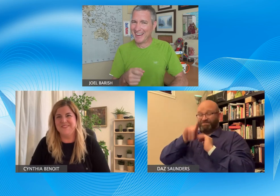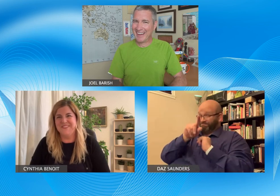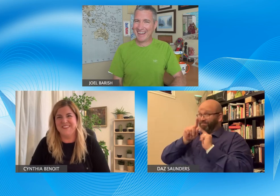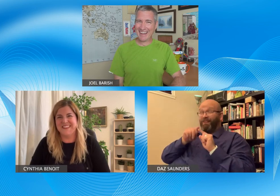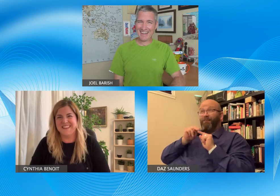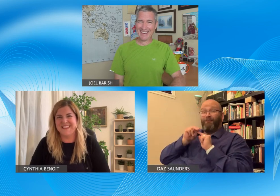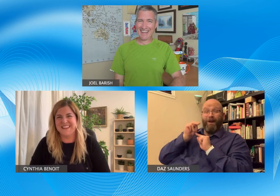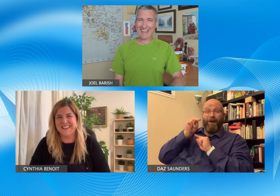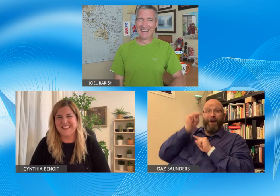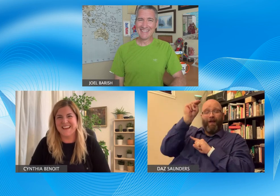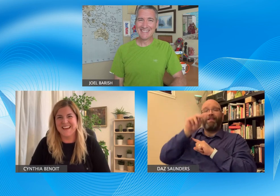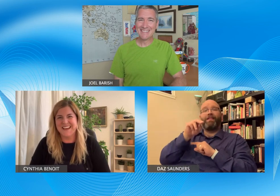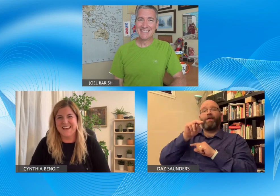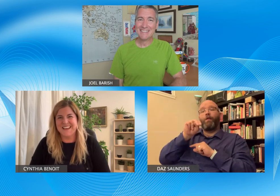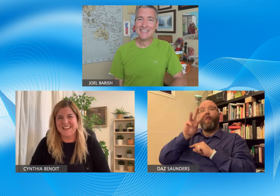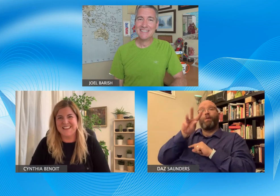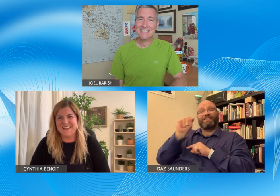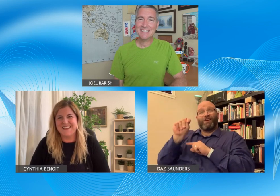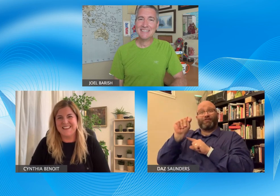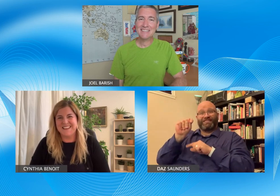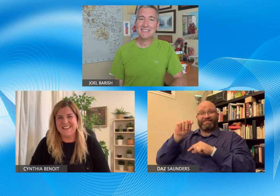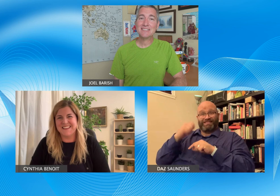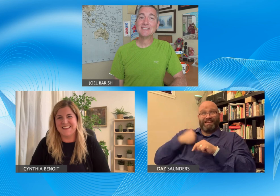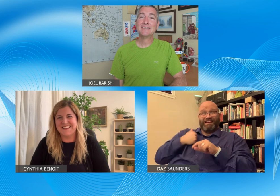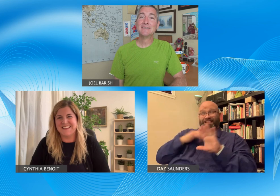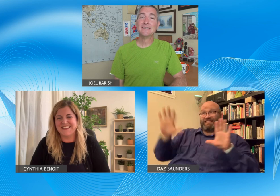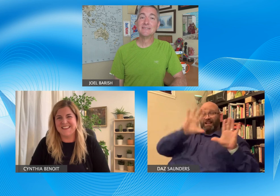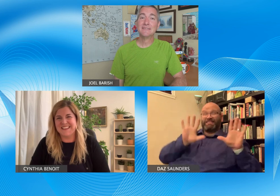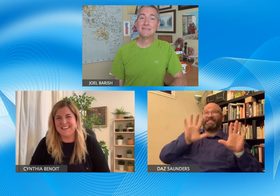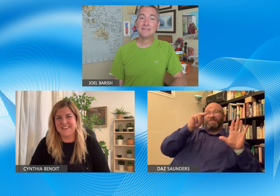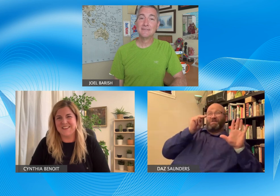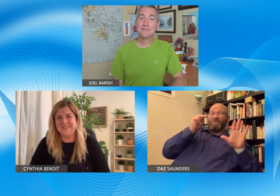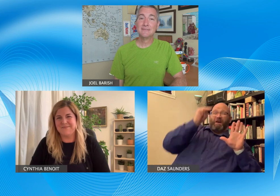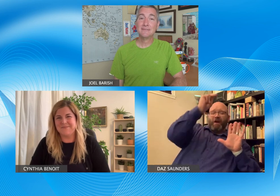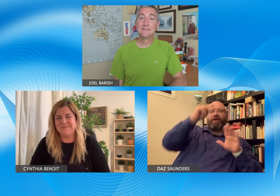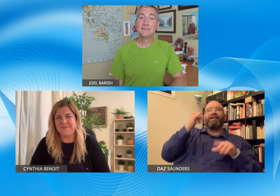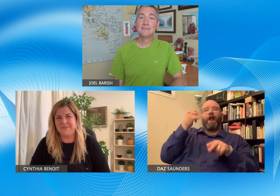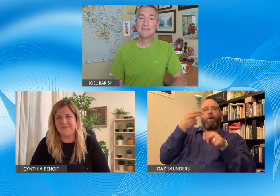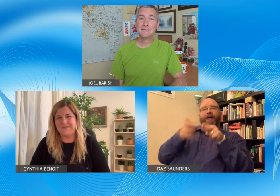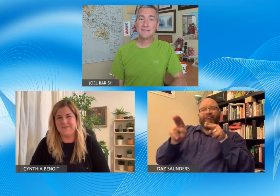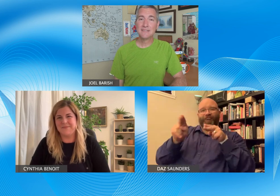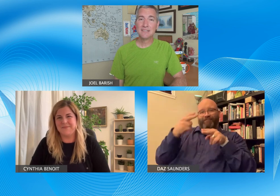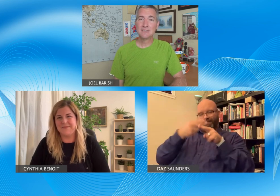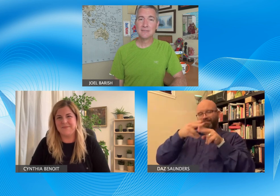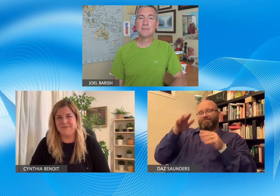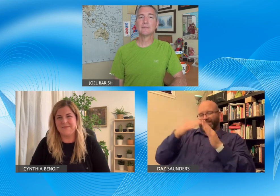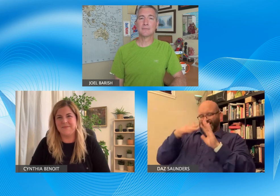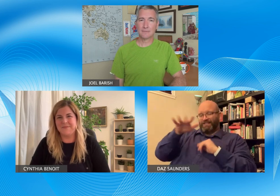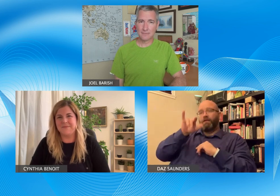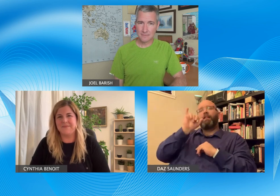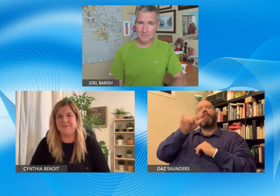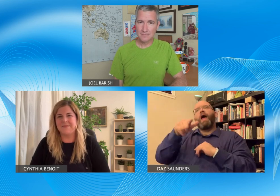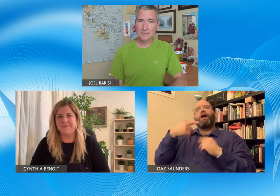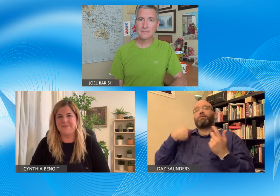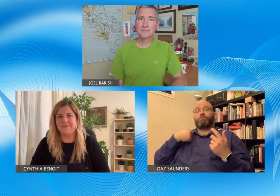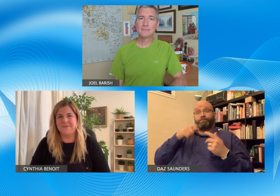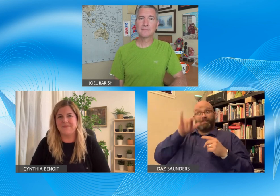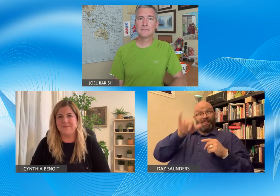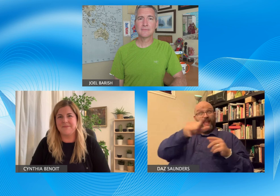That picture was taken in Yellowknife, far North of Canada, in the Northwest Territories.